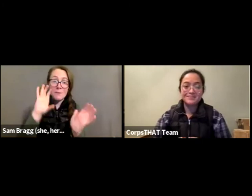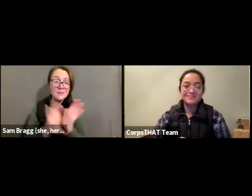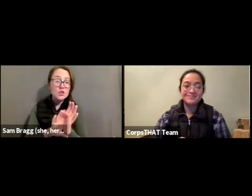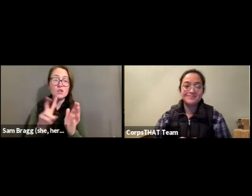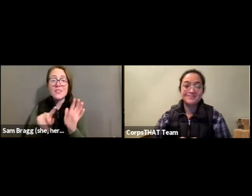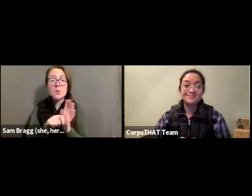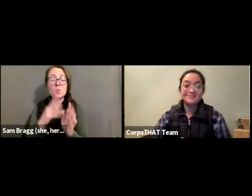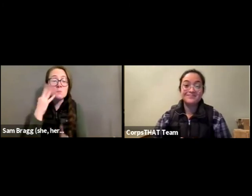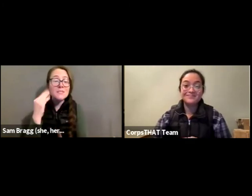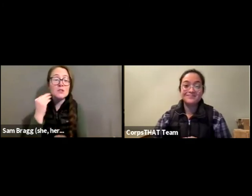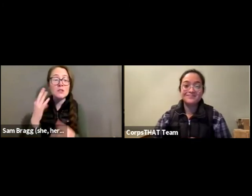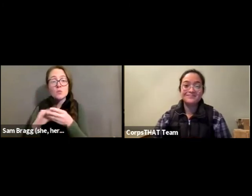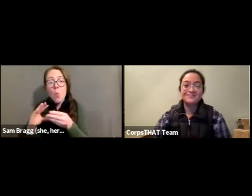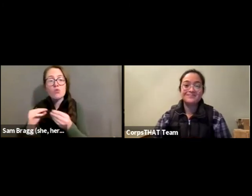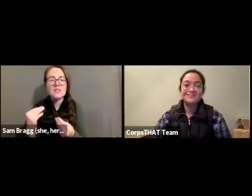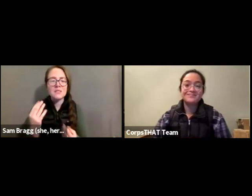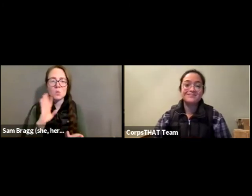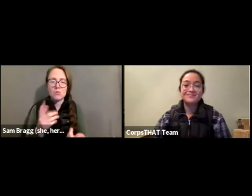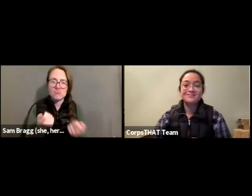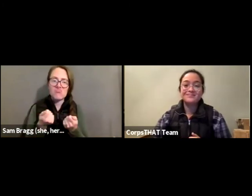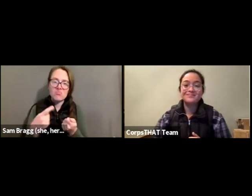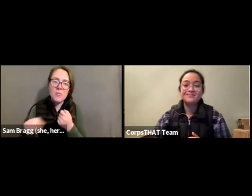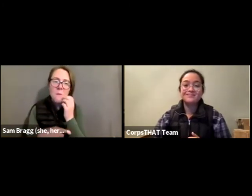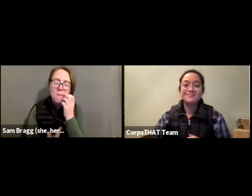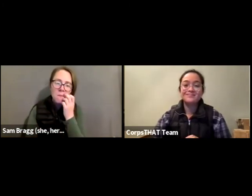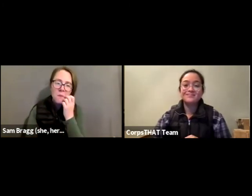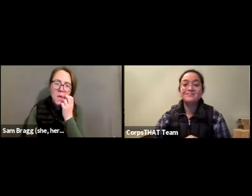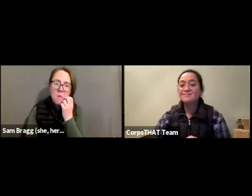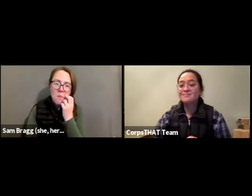on a trip and maybe this type of you know discussion about experience is going to really